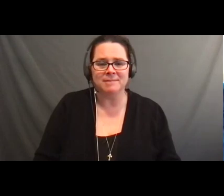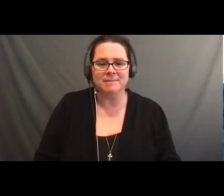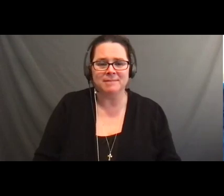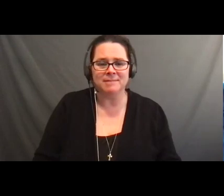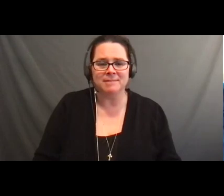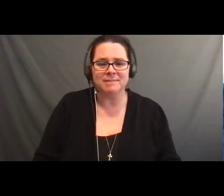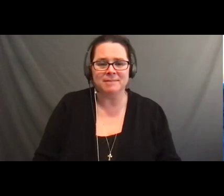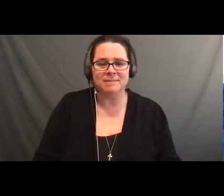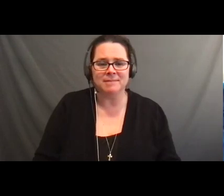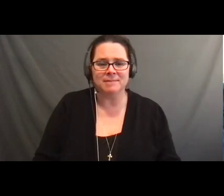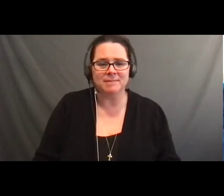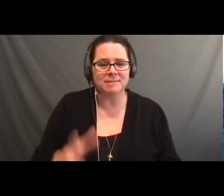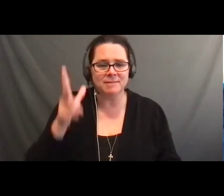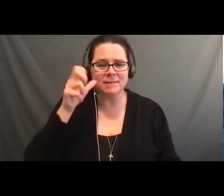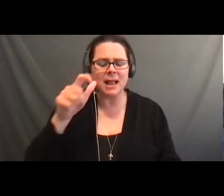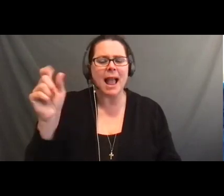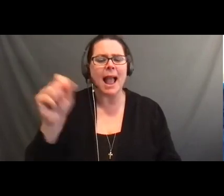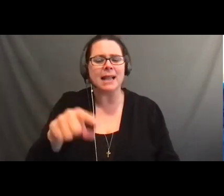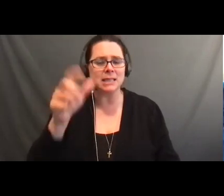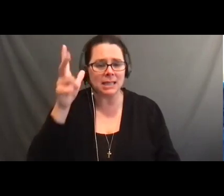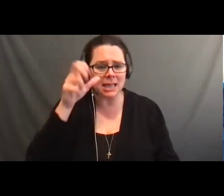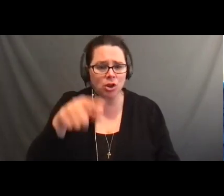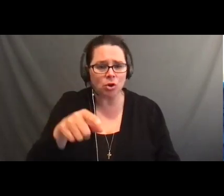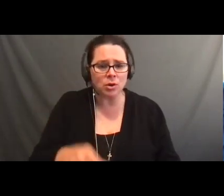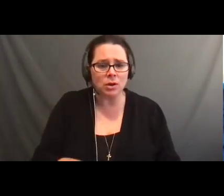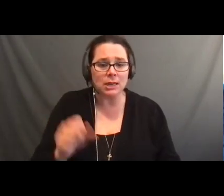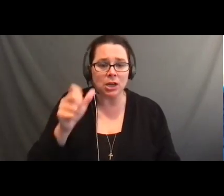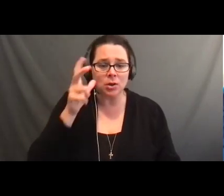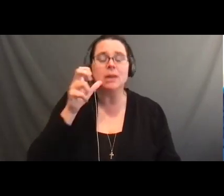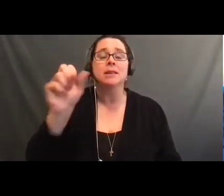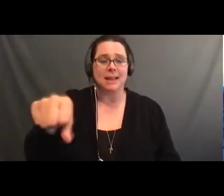Zack’s mom: Ask if they can hear you. >> Zack: Can you hear me?